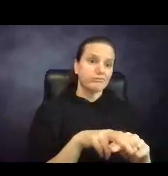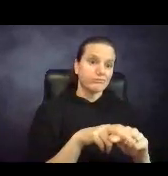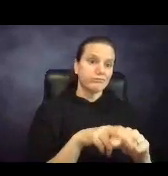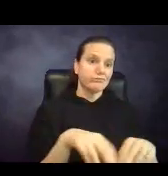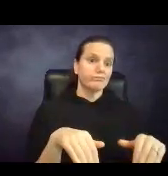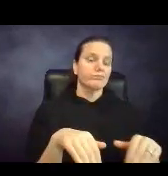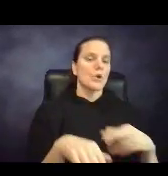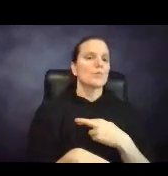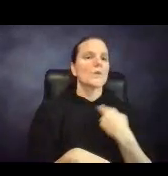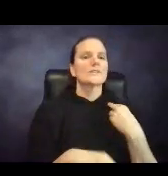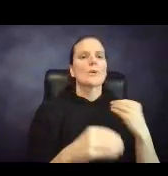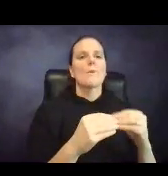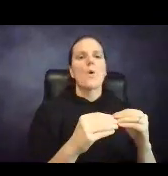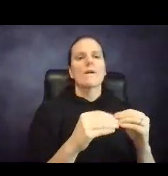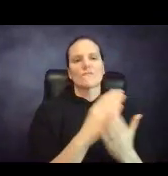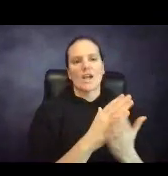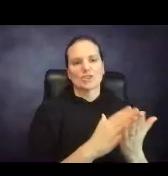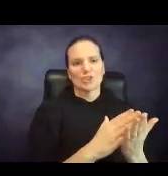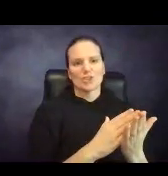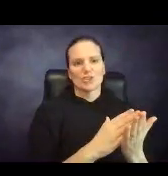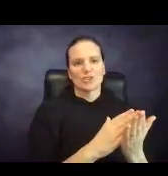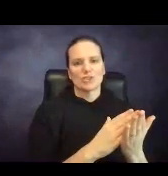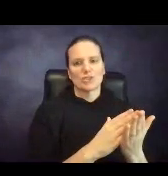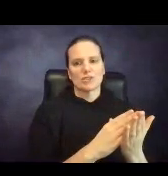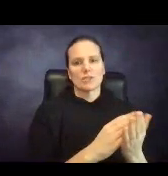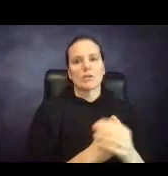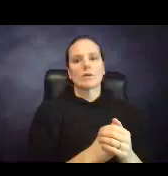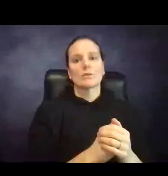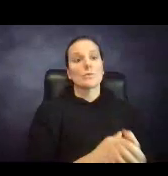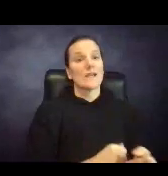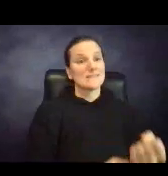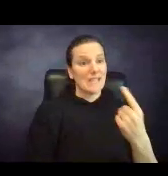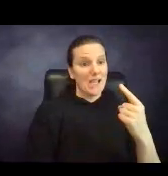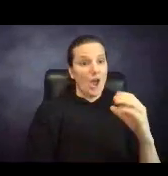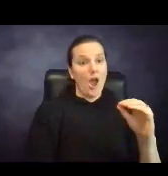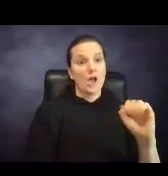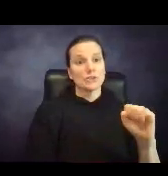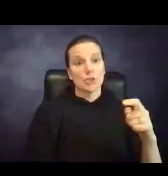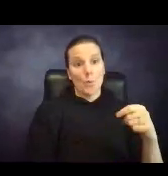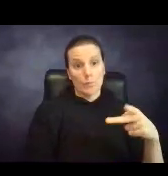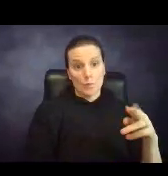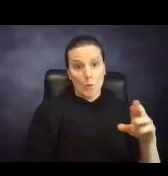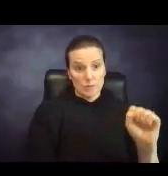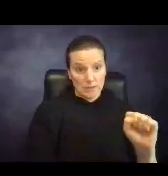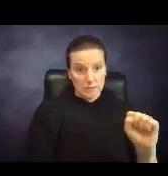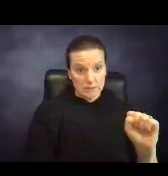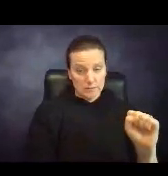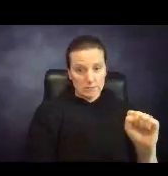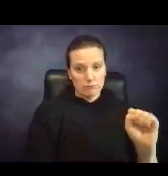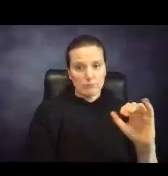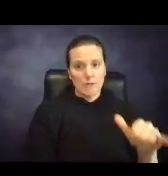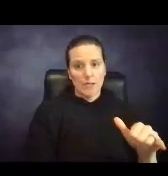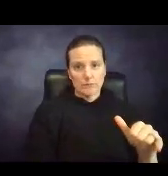for more fractures if you don't get on it, you can take an osteoporosis medication which are selective estrogen receptor modulators.